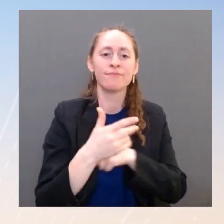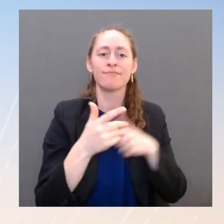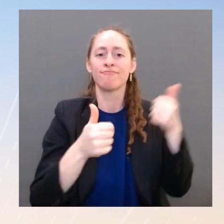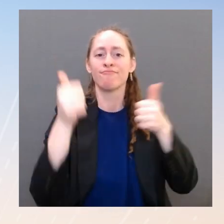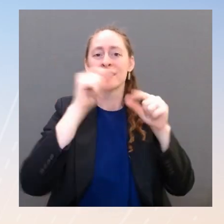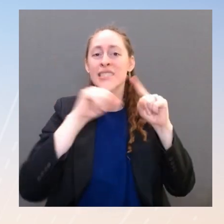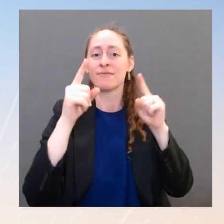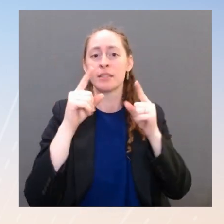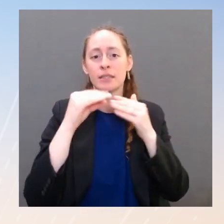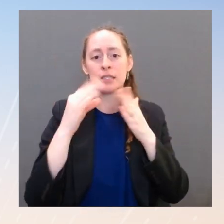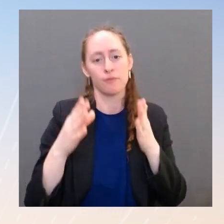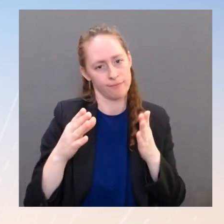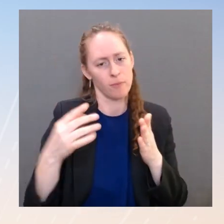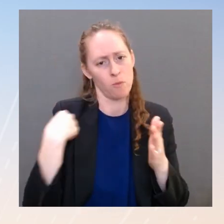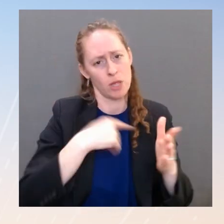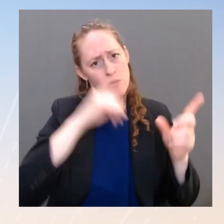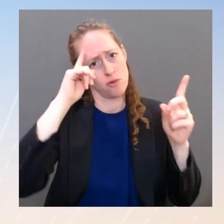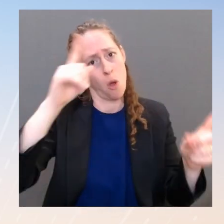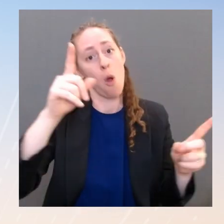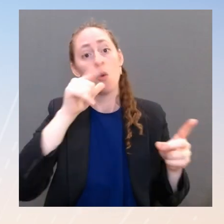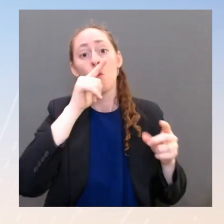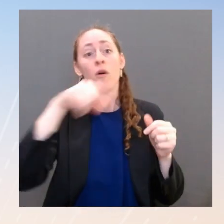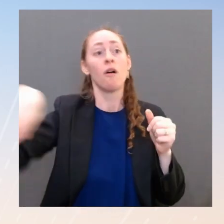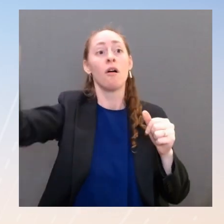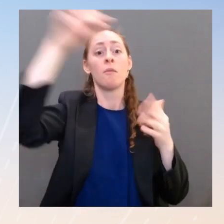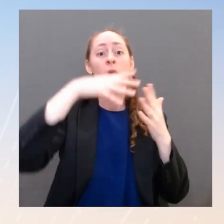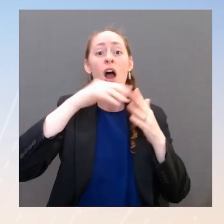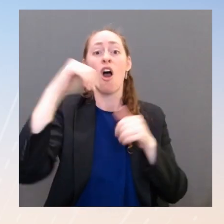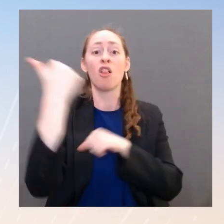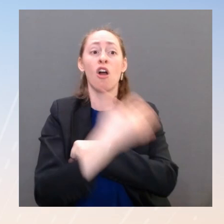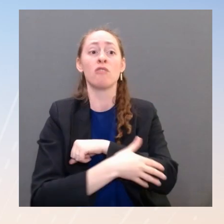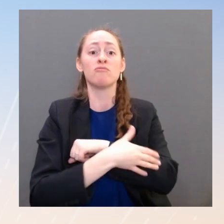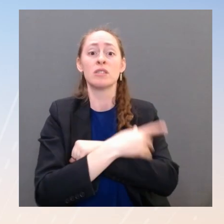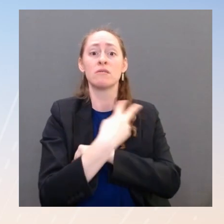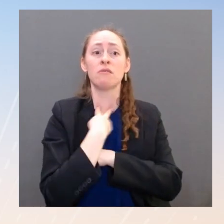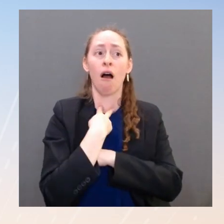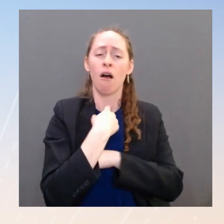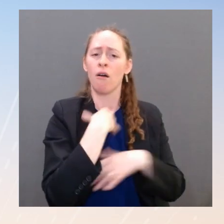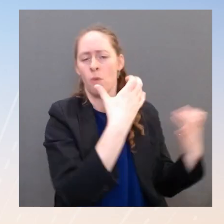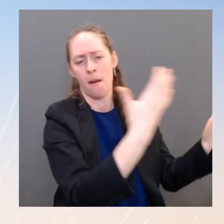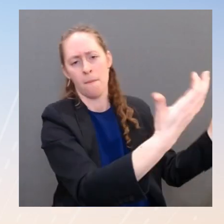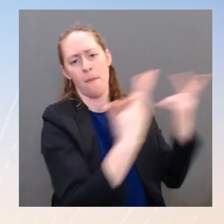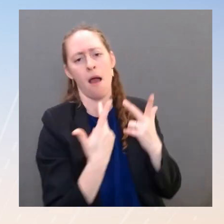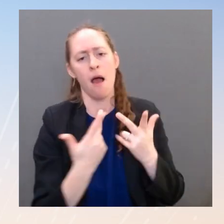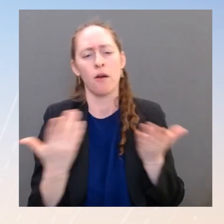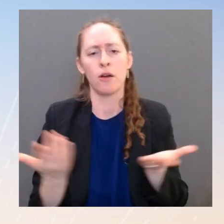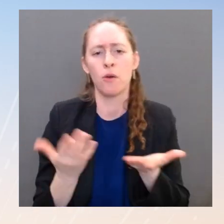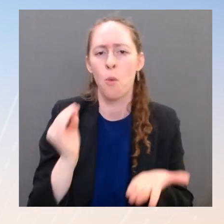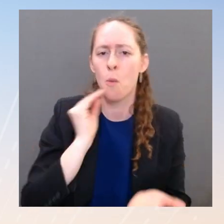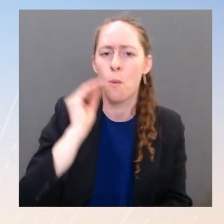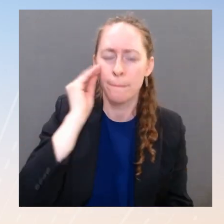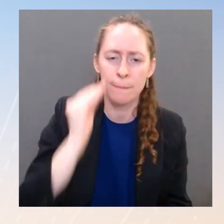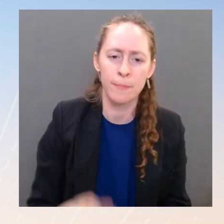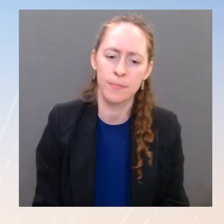The Press: Can you speak to the President's expectations for the First Lady's visit to Romania and Slovakia this week,